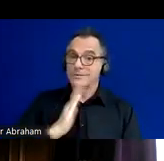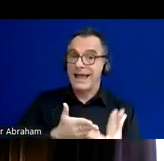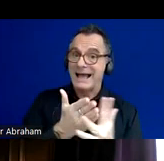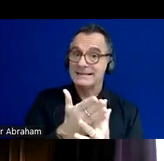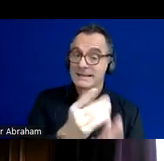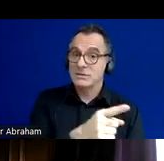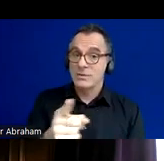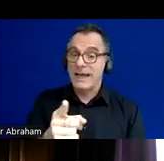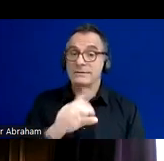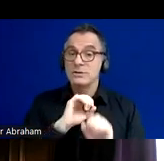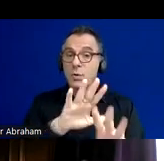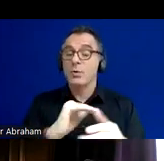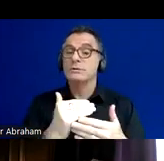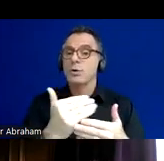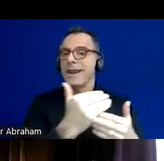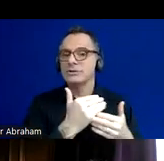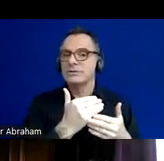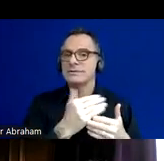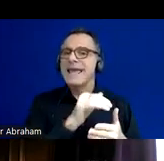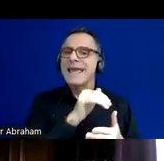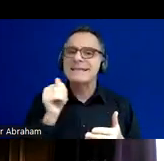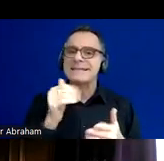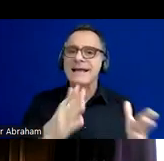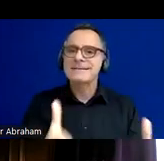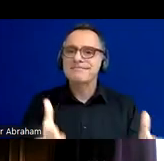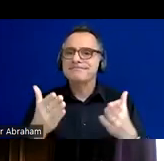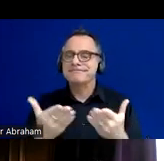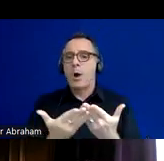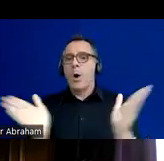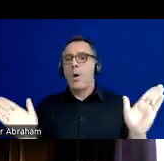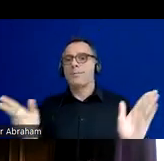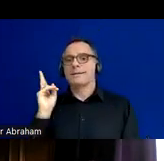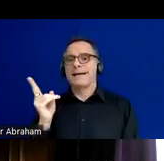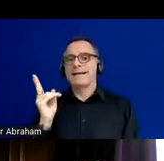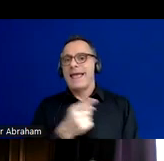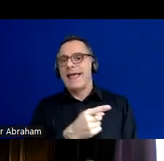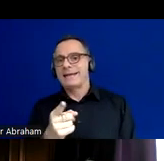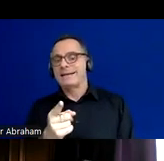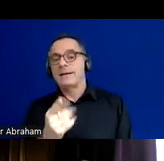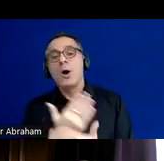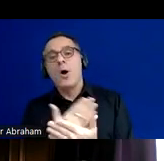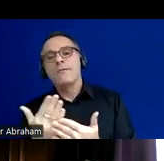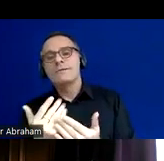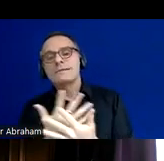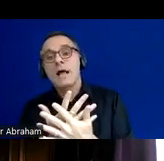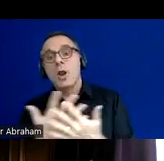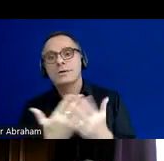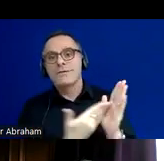it's obviously nice to get them out in the open. We obviously have a lot of exhibitions but there's